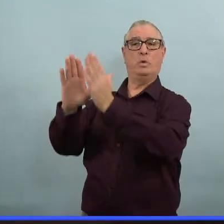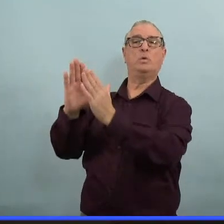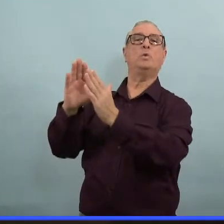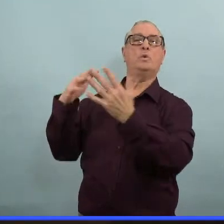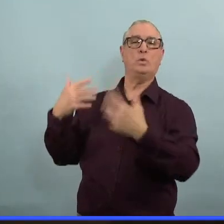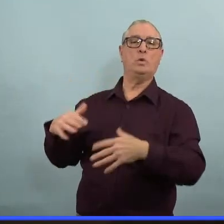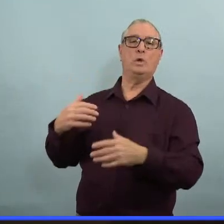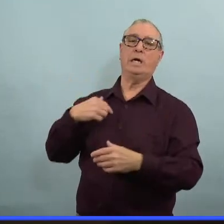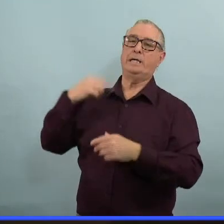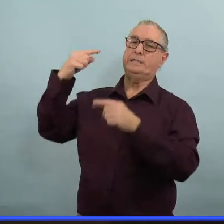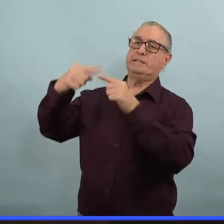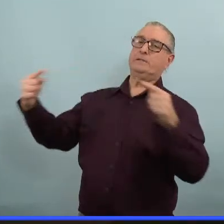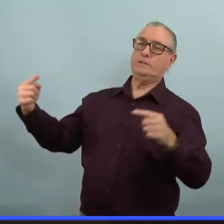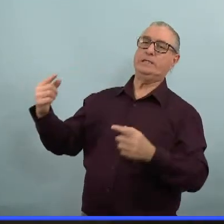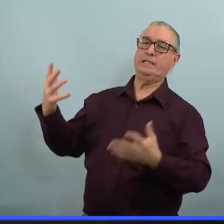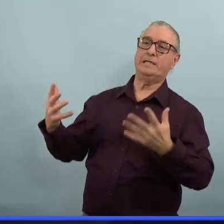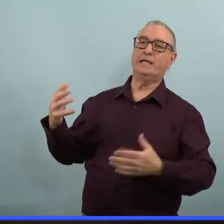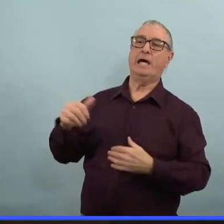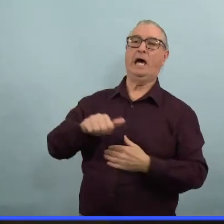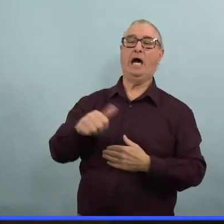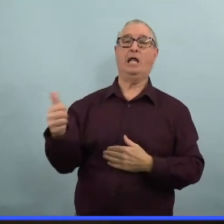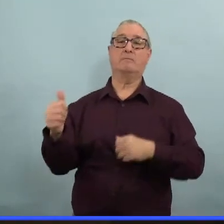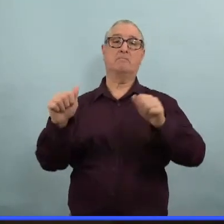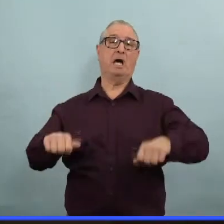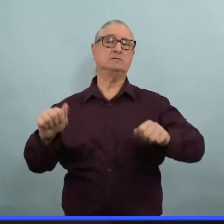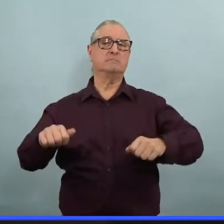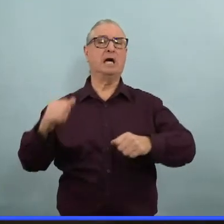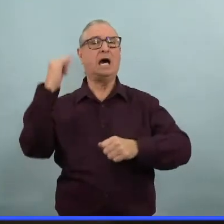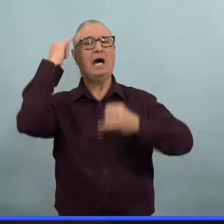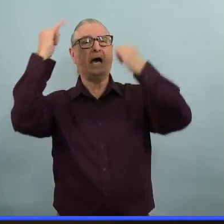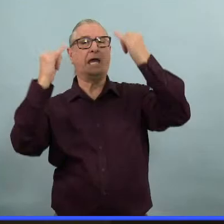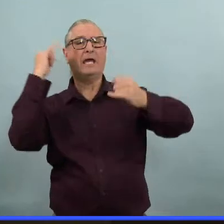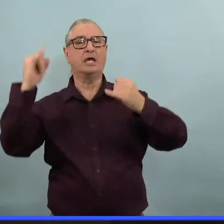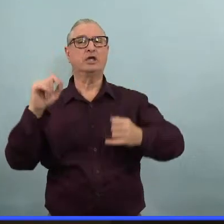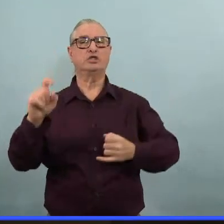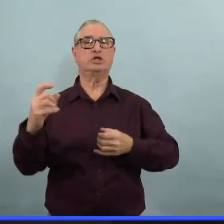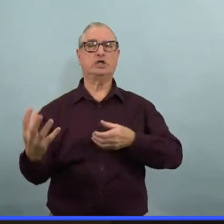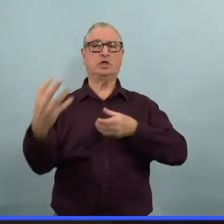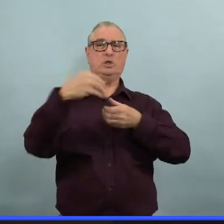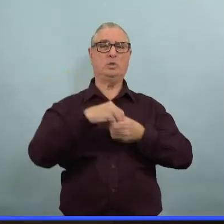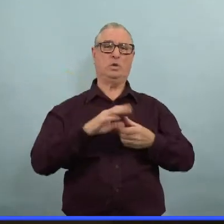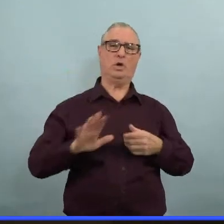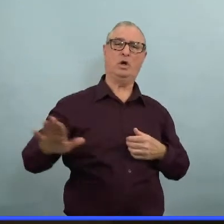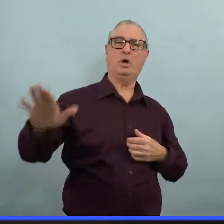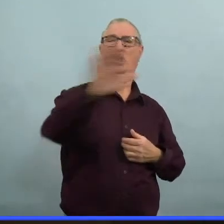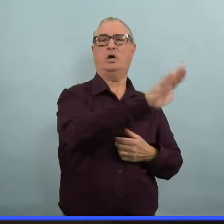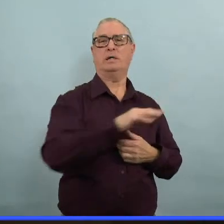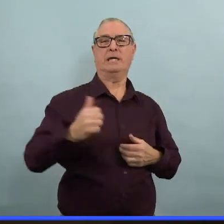but if i just have to follow up uh somebody we're asking whether there is a map we can follow after